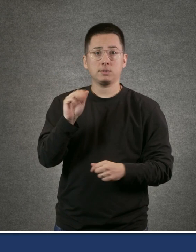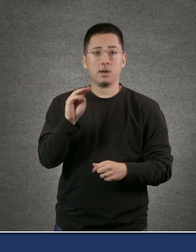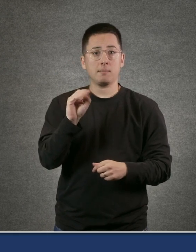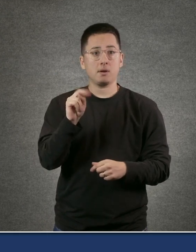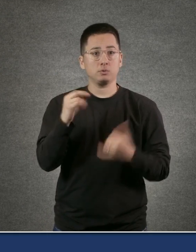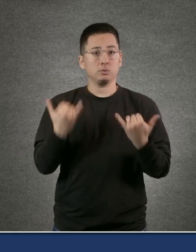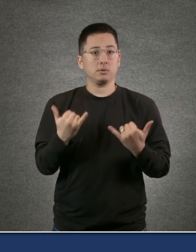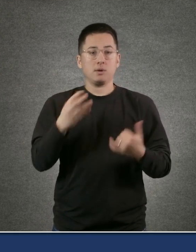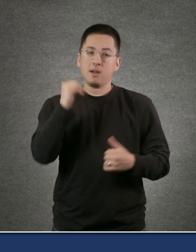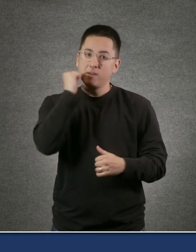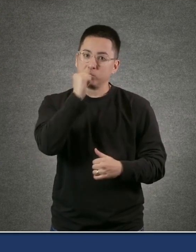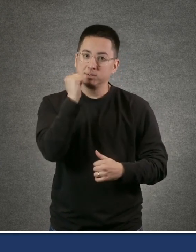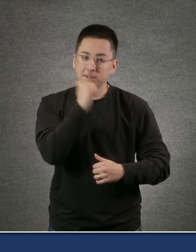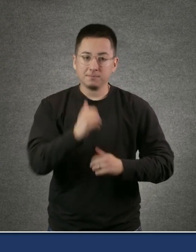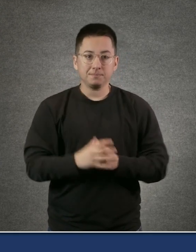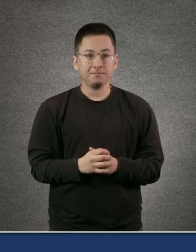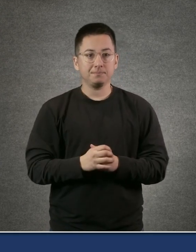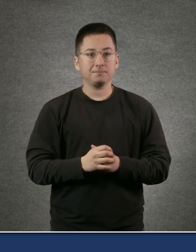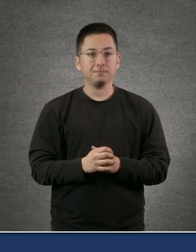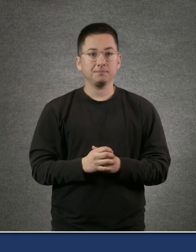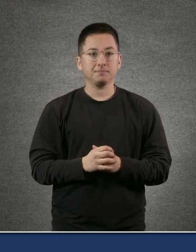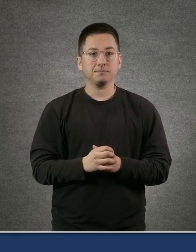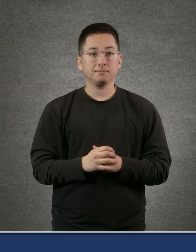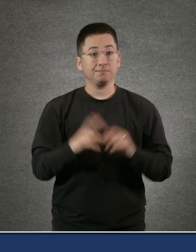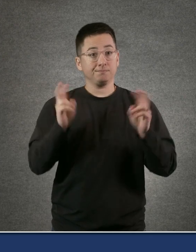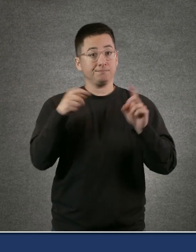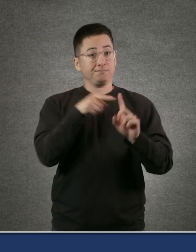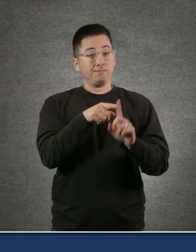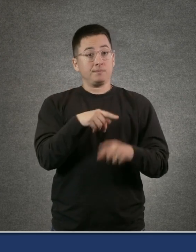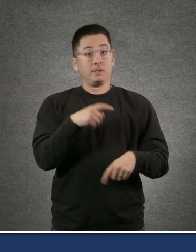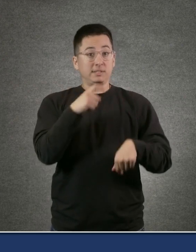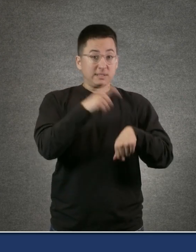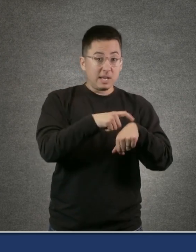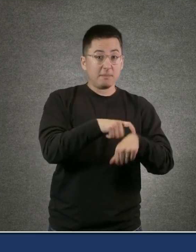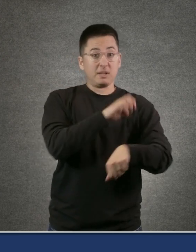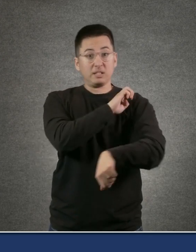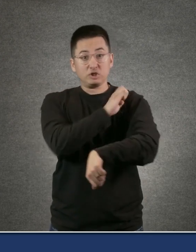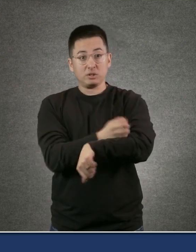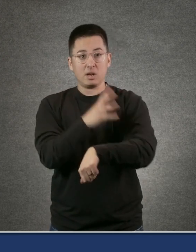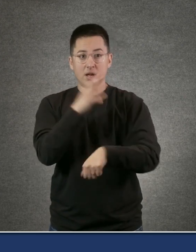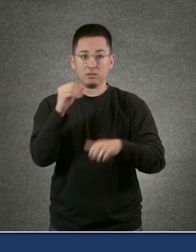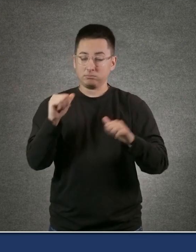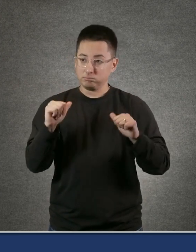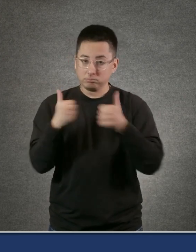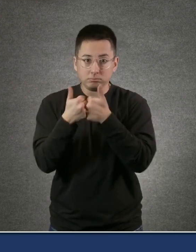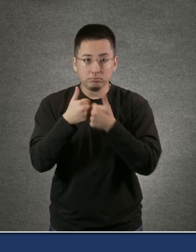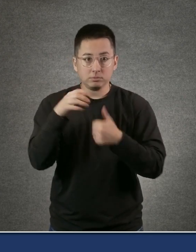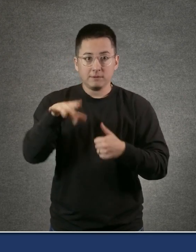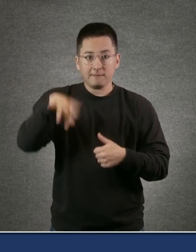The time, energy, and difficulty of finding workers leaves people with disabilities feeling